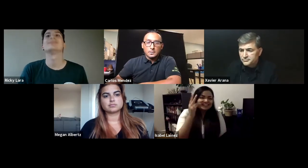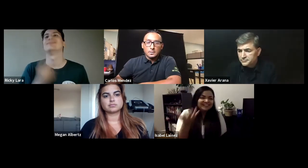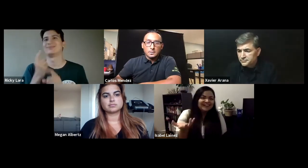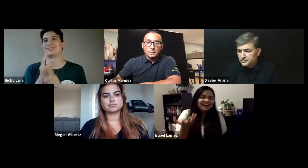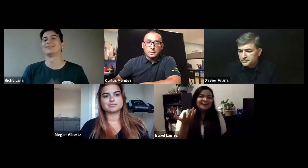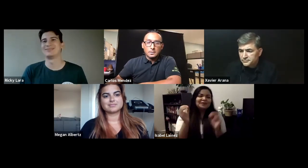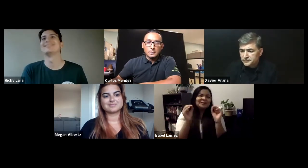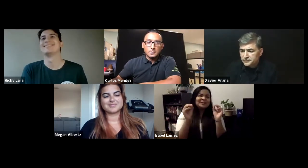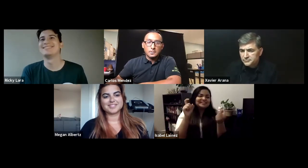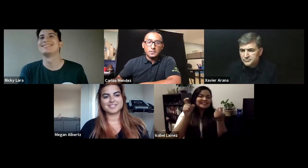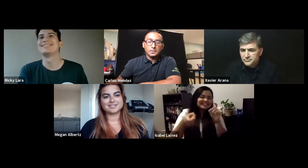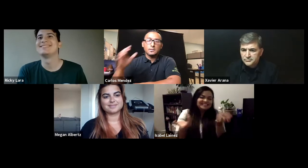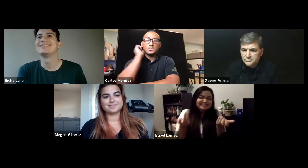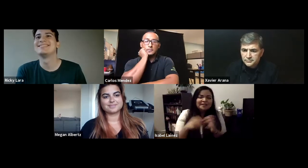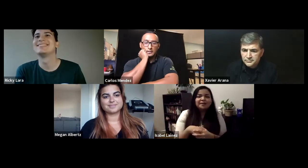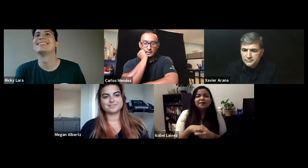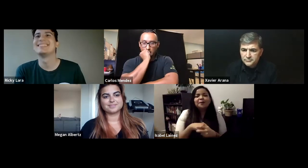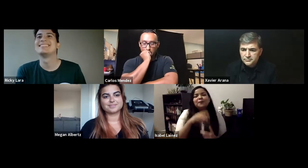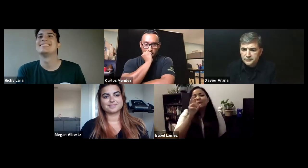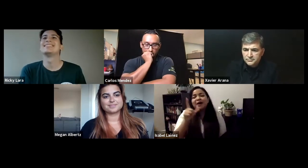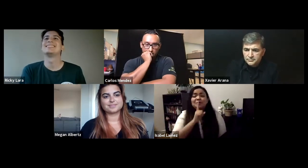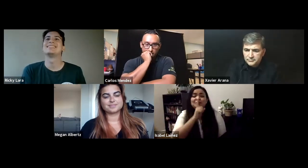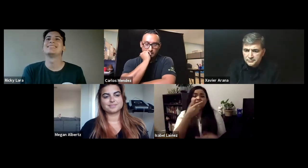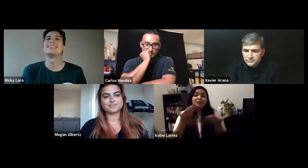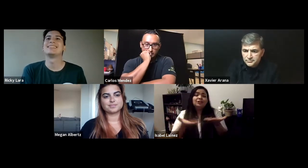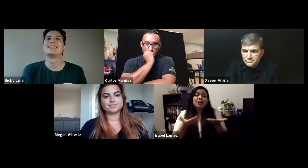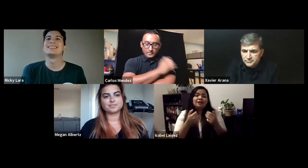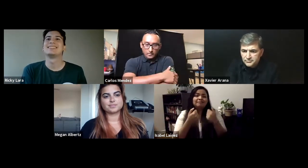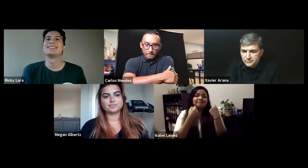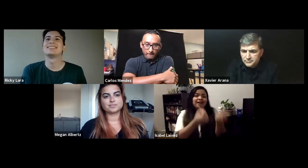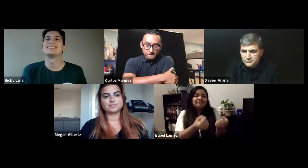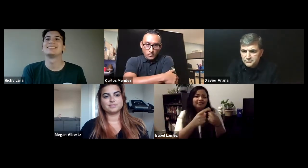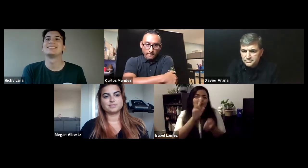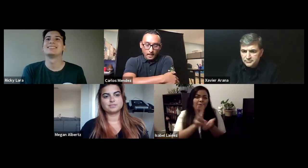Isabel: Well, I just graduated in 2017, so there's not a lot that has changed since then.